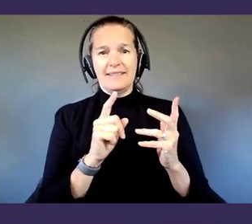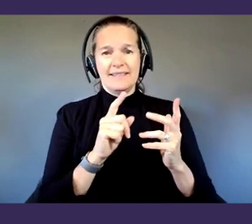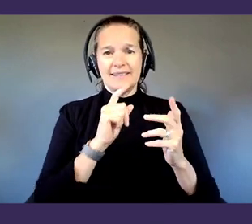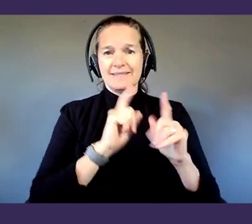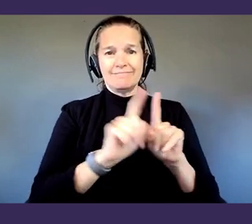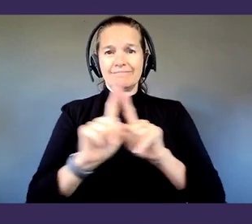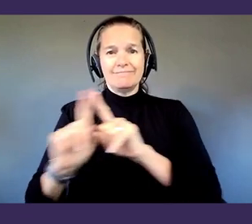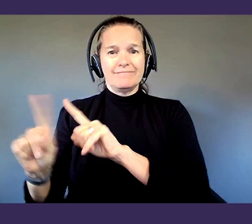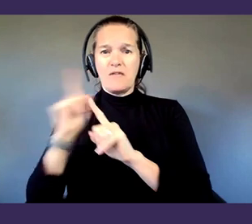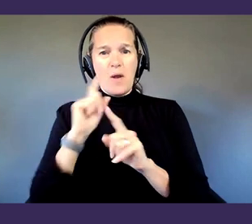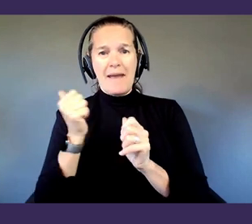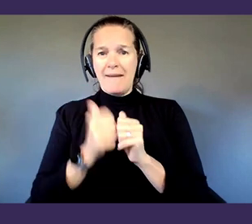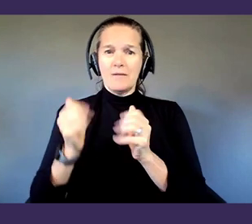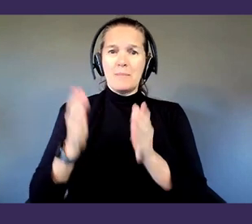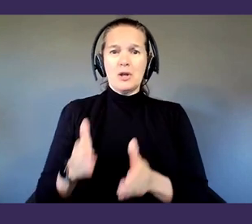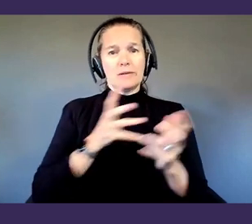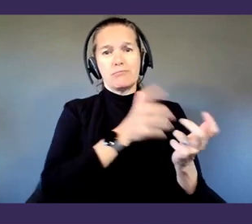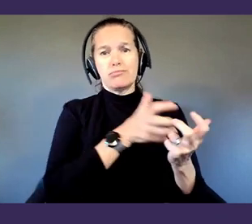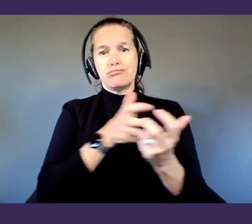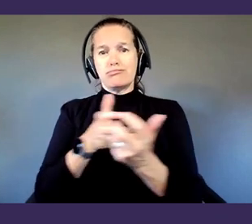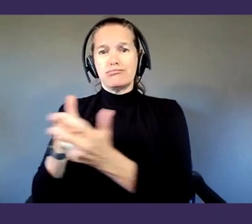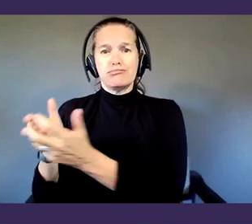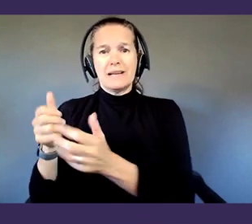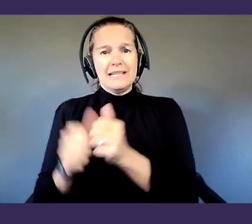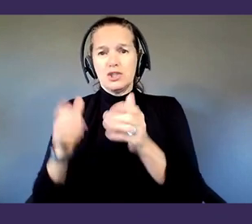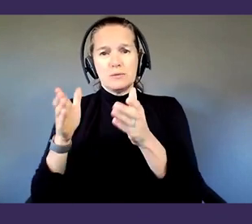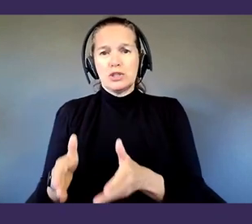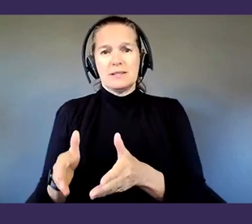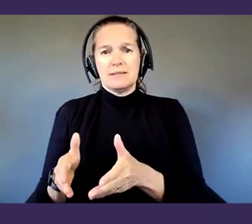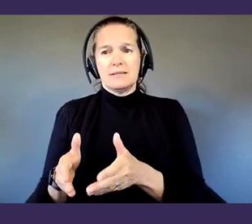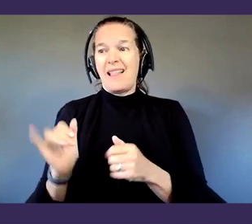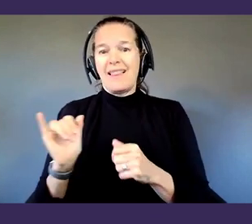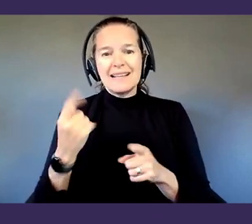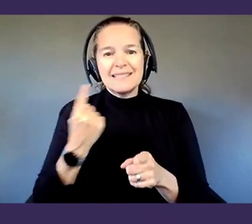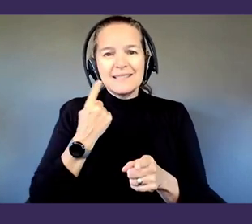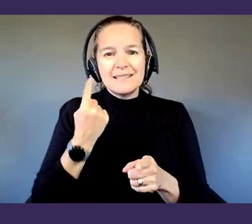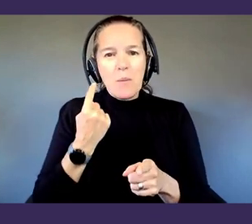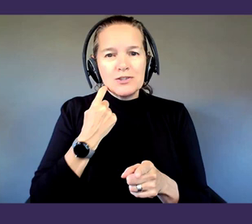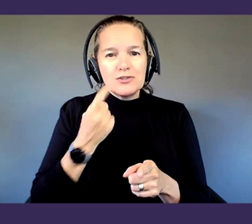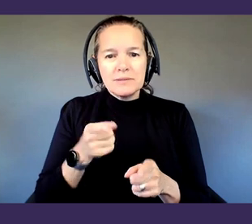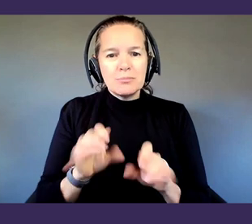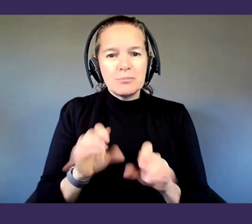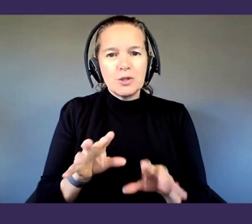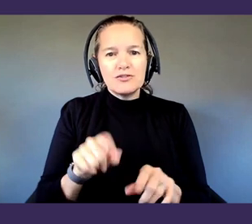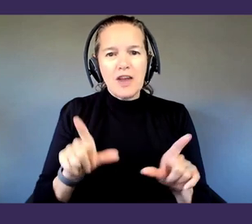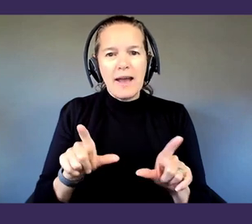to each individual with a disability because just as someone just said in the chat, disabilities are a spectrum, right?